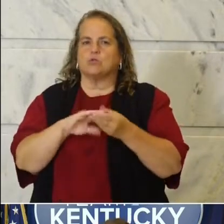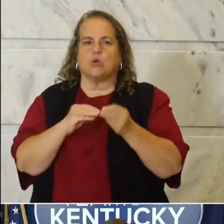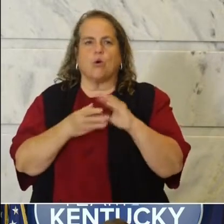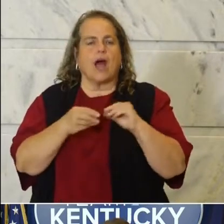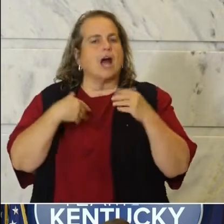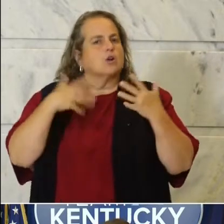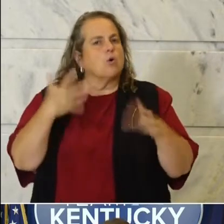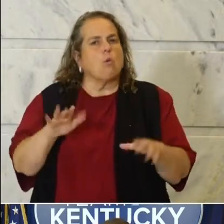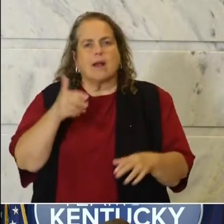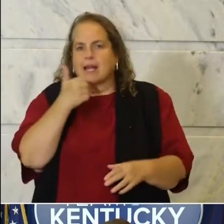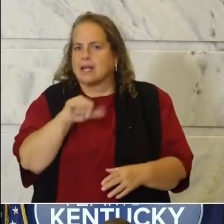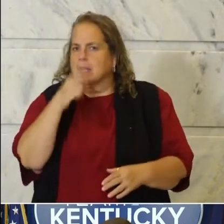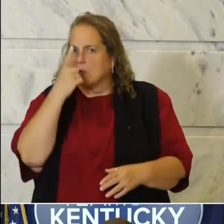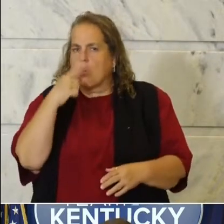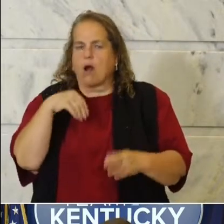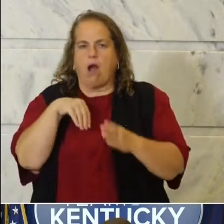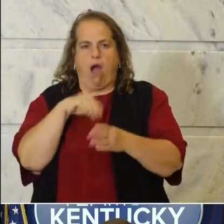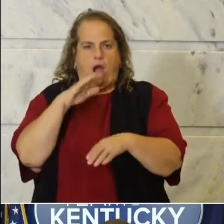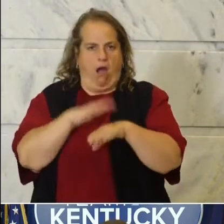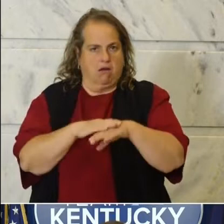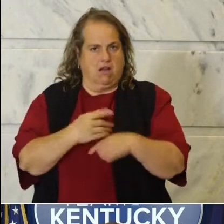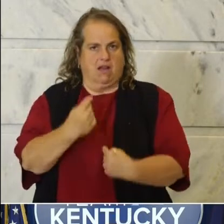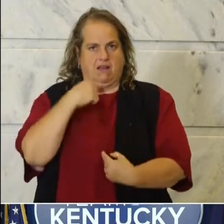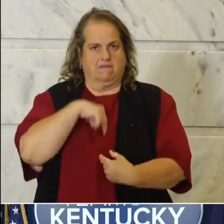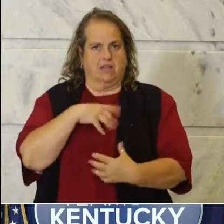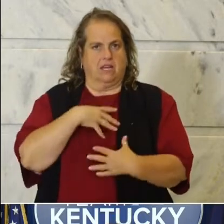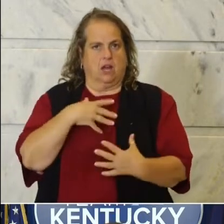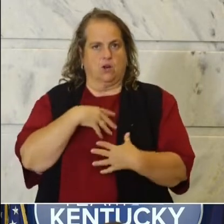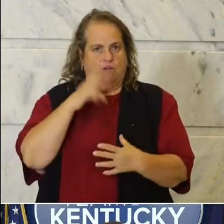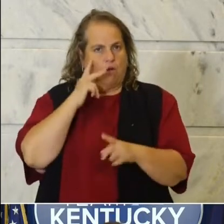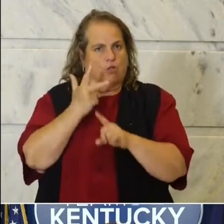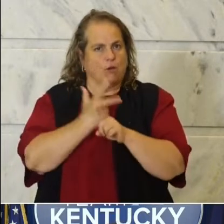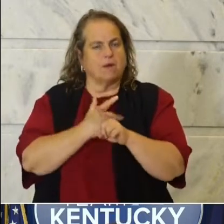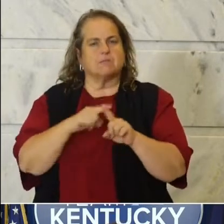But we want more positive stories that someone ultimately has to go through